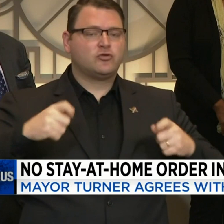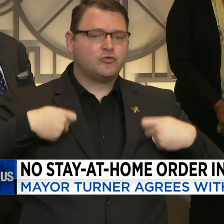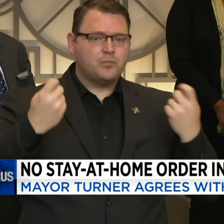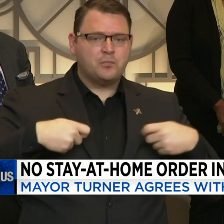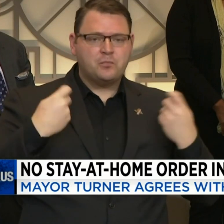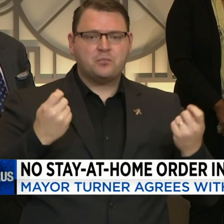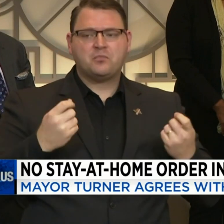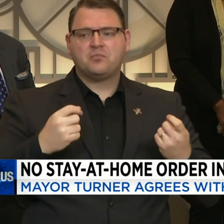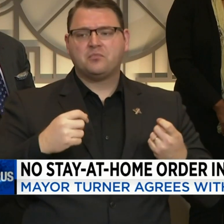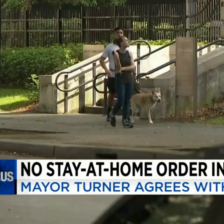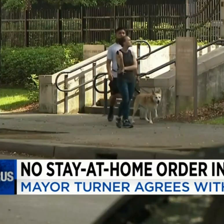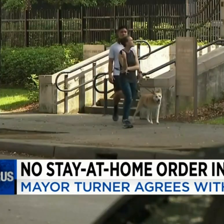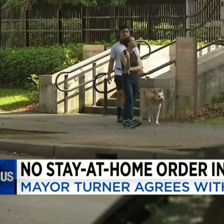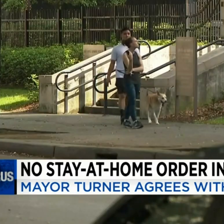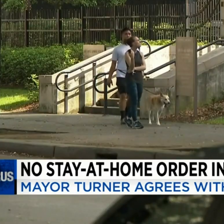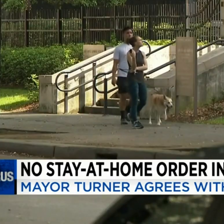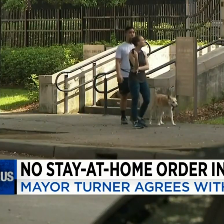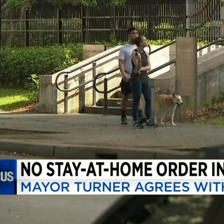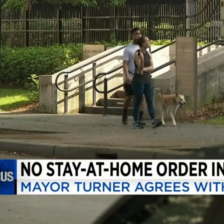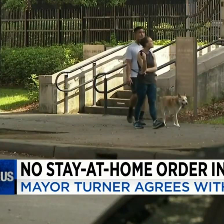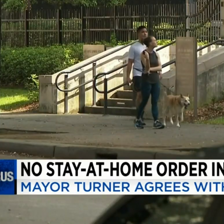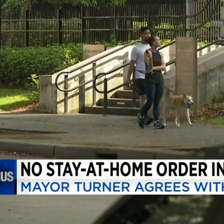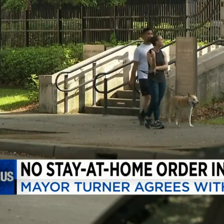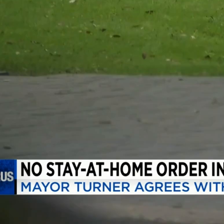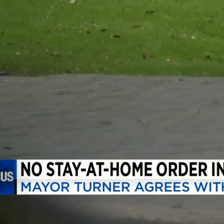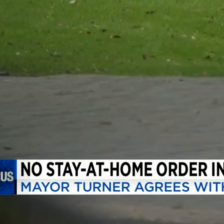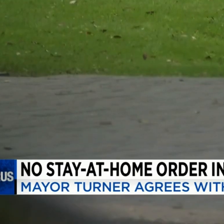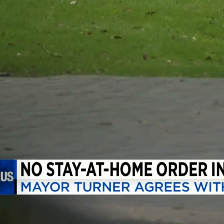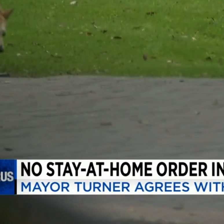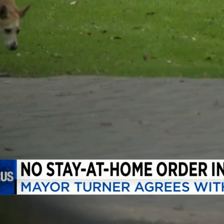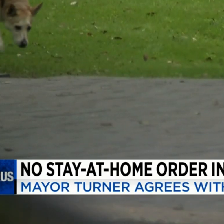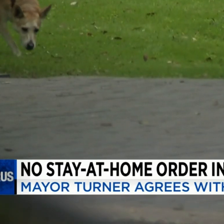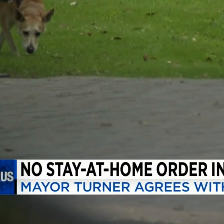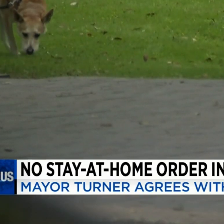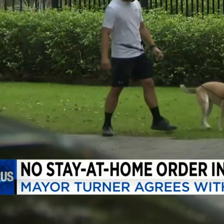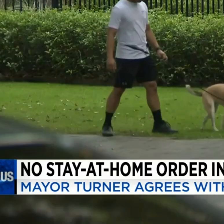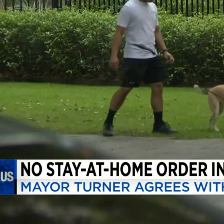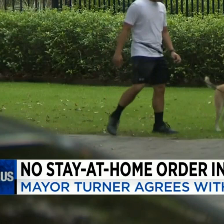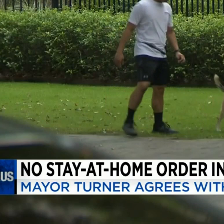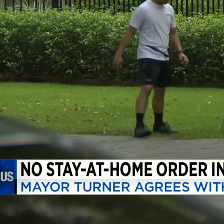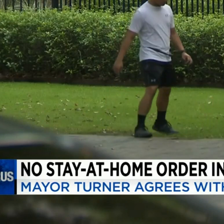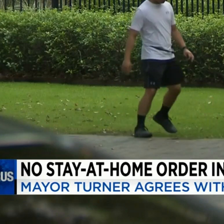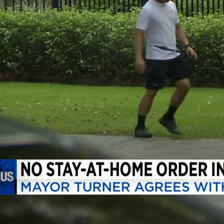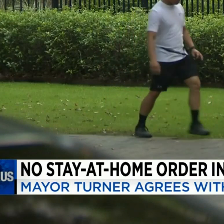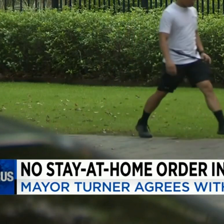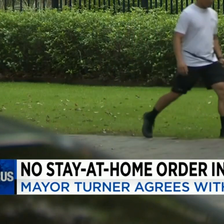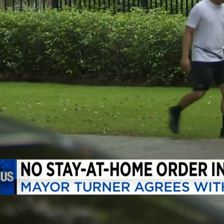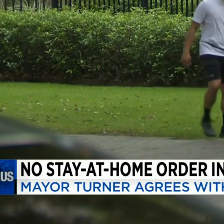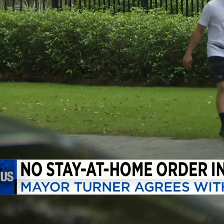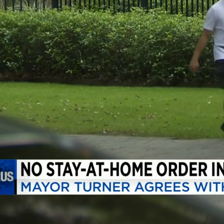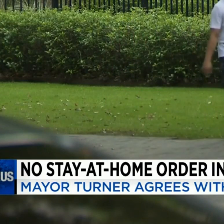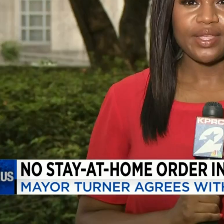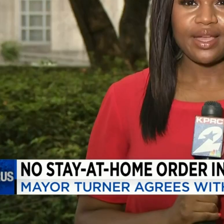ADDRESSED THAT. BY AND LARGE WITH WHEN IT COMES, BY AND LARGE WITH WHEN IT COMES, TO GYMS CINEMAS THEATERS WE HAVE TO GYMS CINEMAS THEATERS WE HAVE ADDRESSED THAT. ADDRESSED THAT. >> Reporter: AS POOL ARE OUT AND